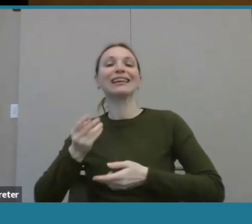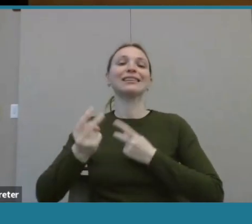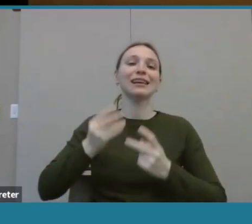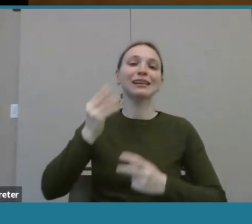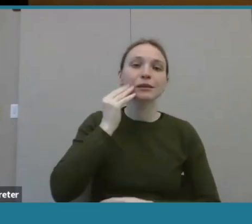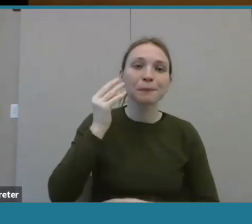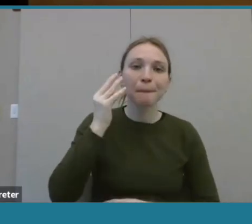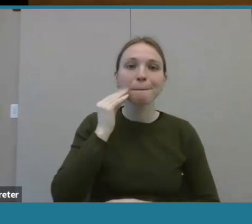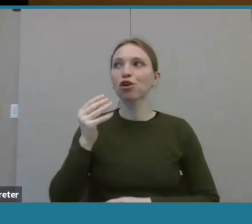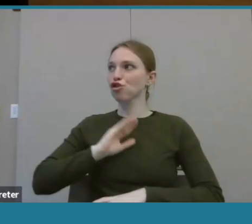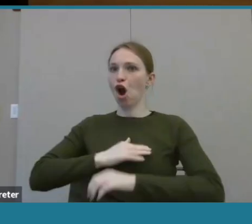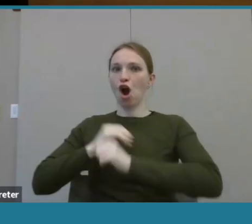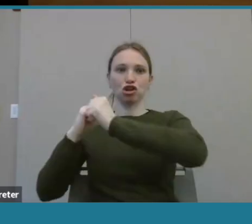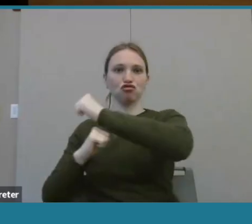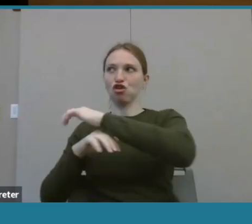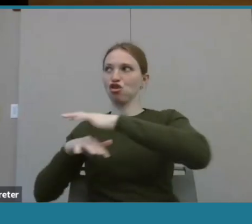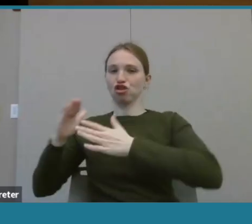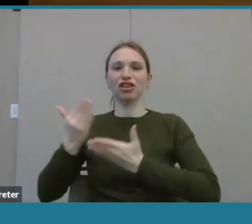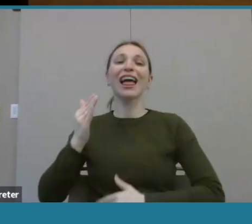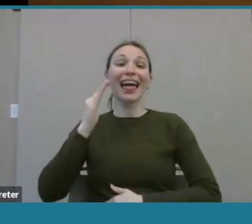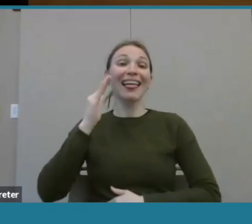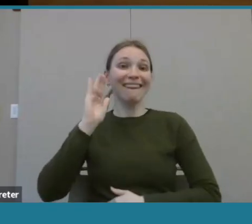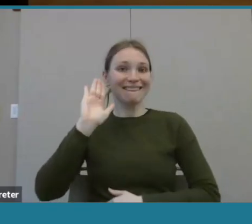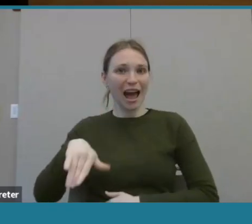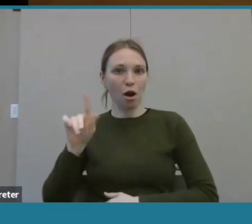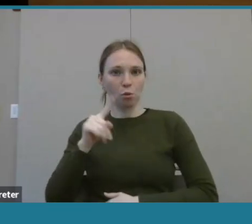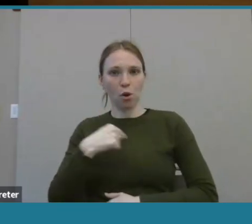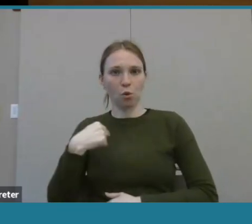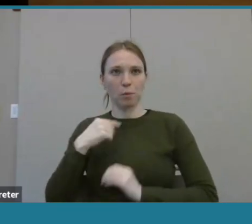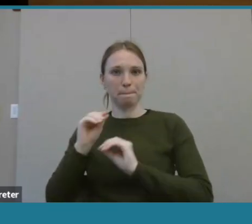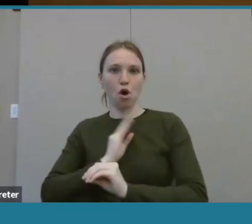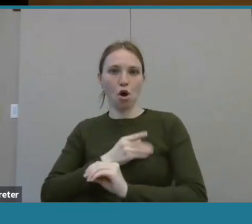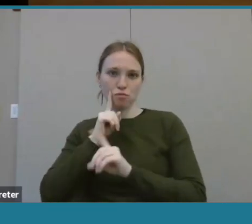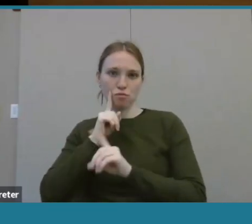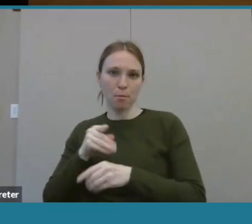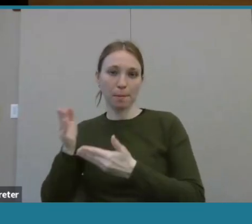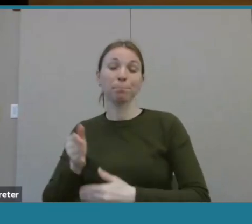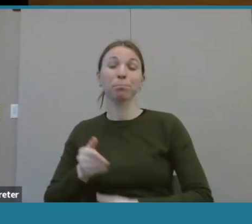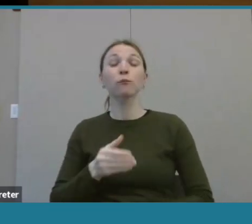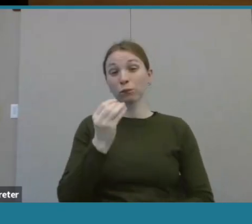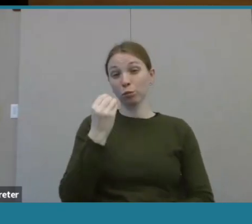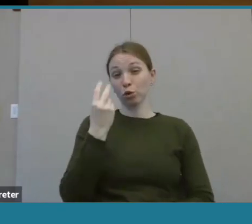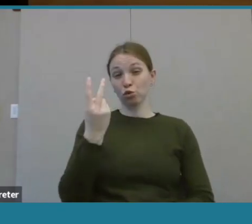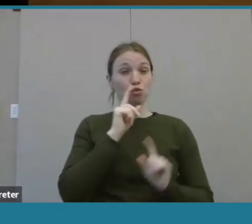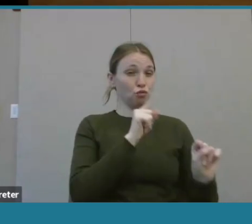We've been able to see that information. So having both of those documents that have direct information, quotes, and